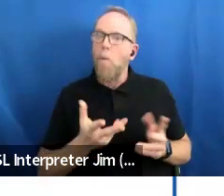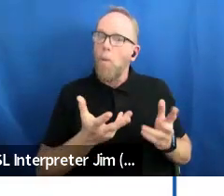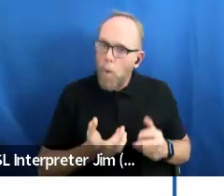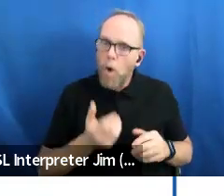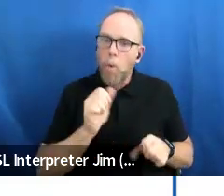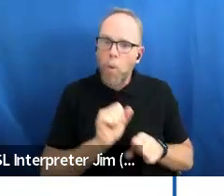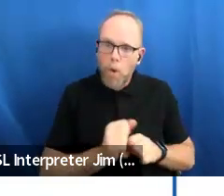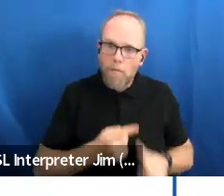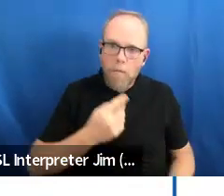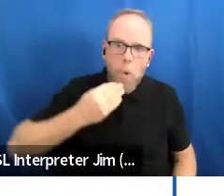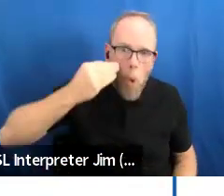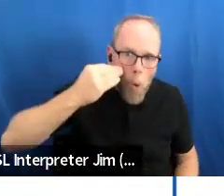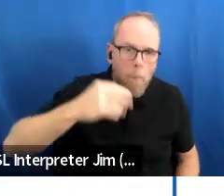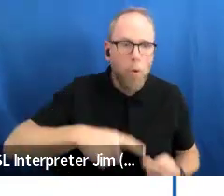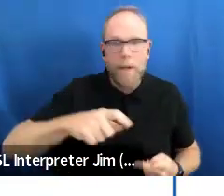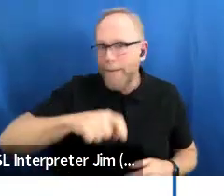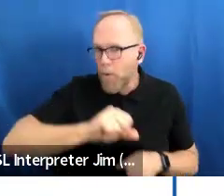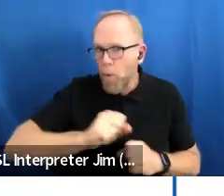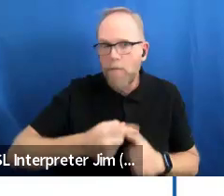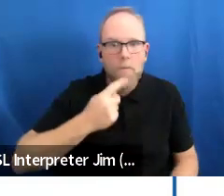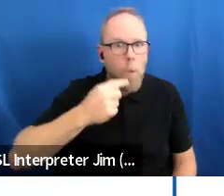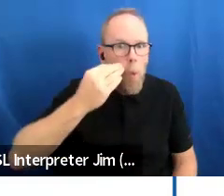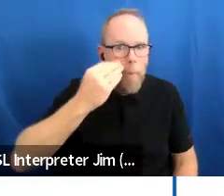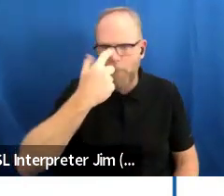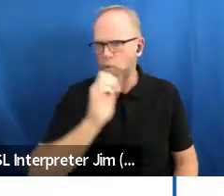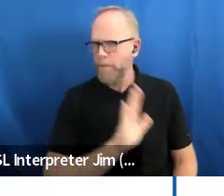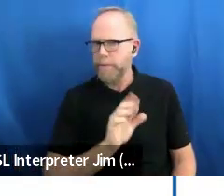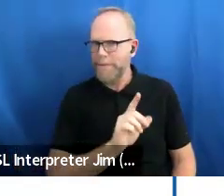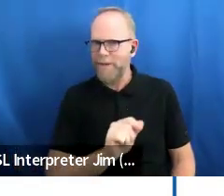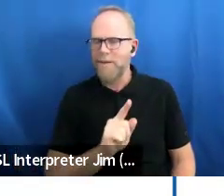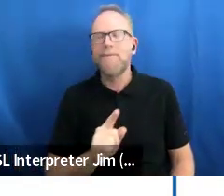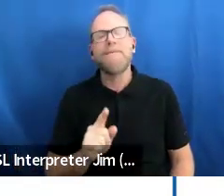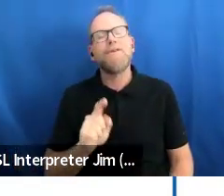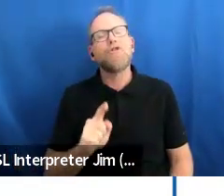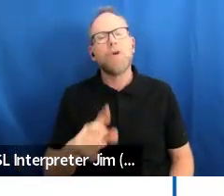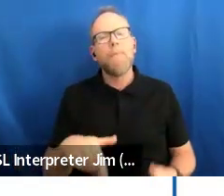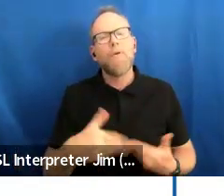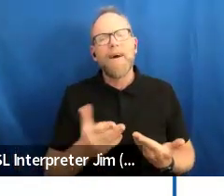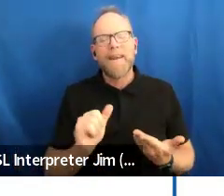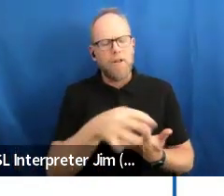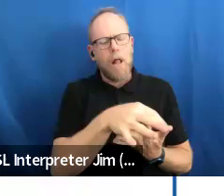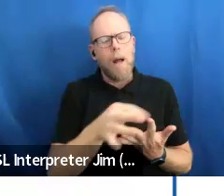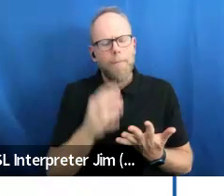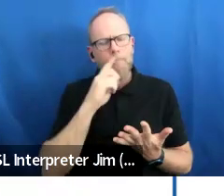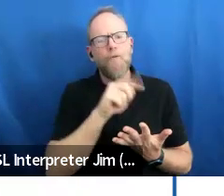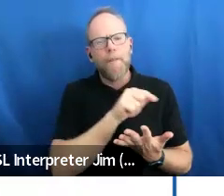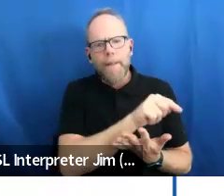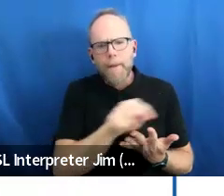particular disability, that should be available as an option in almost every job situation.